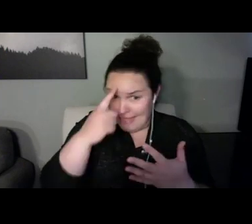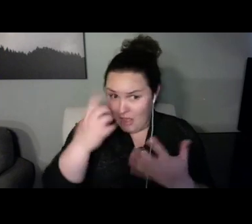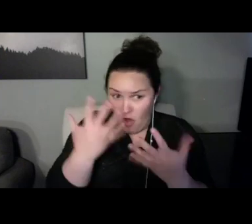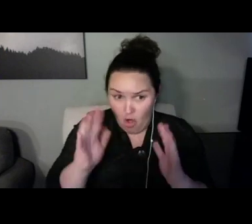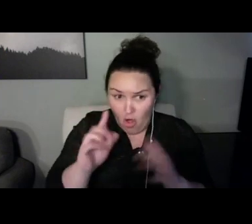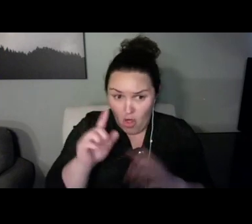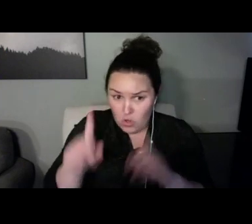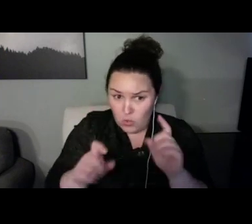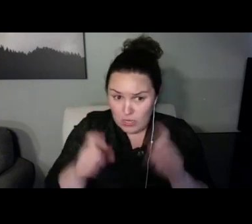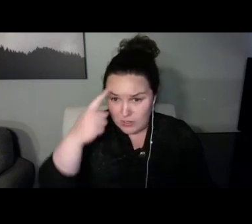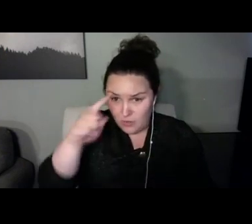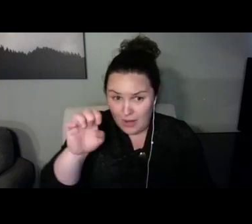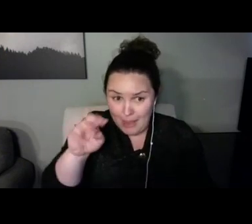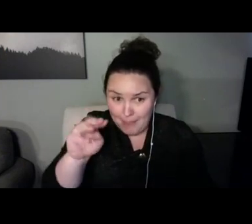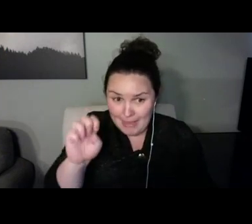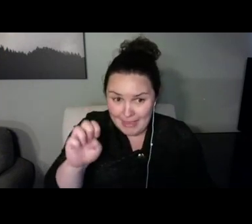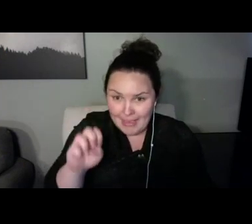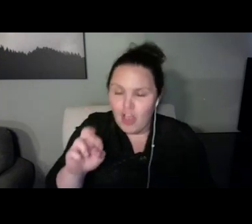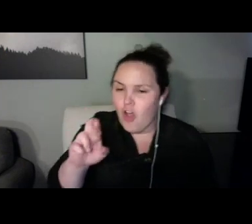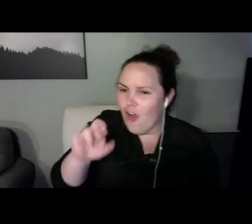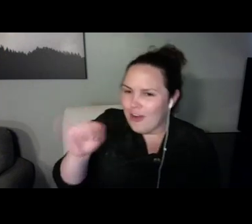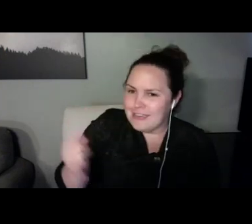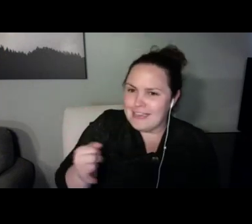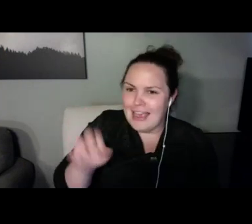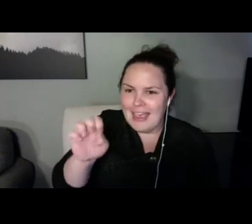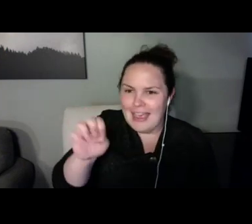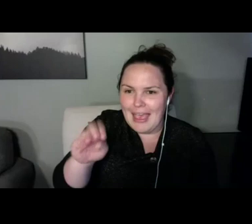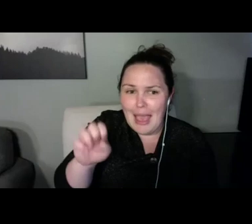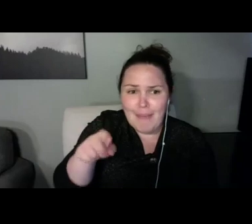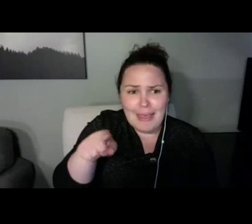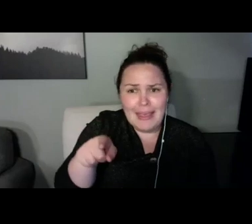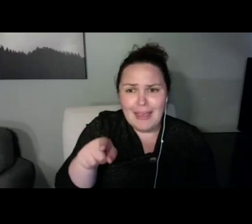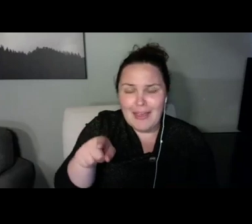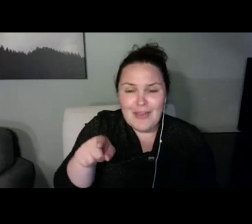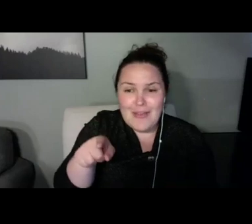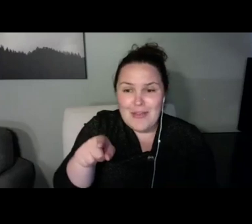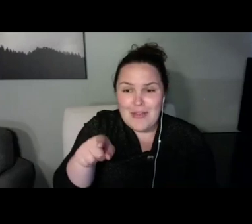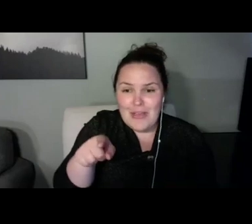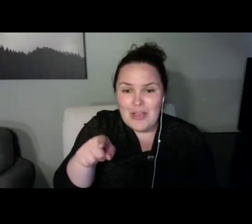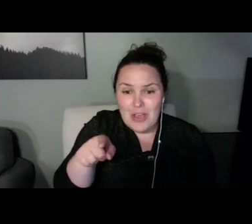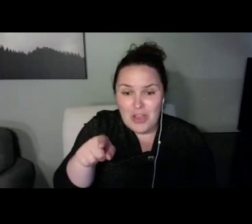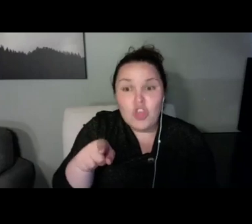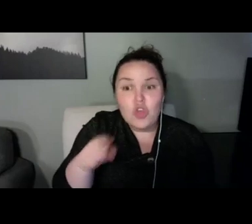Okay. Well, Eme, as you can tell, you just made yourself a lot of new fans.